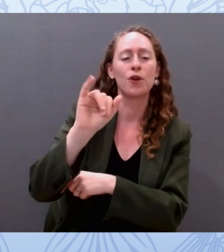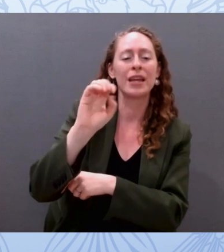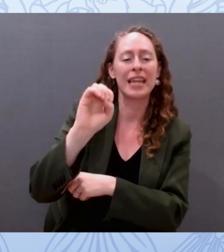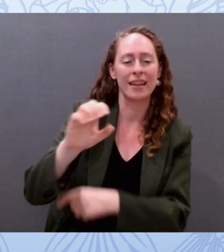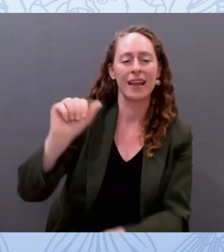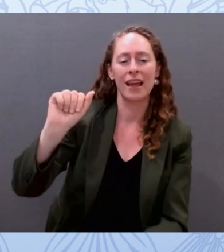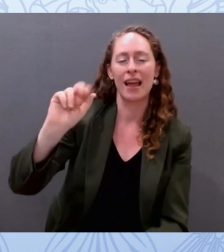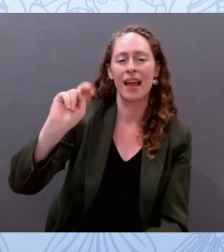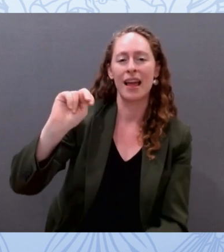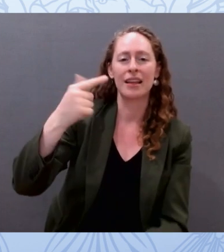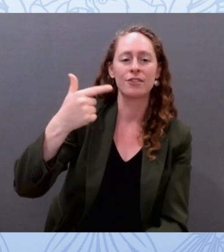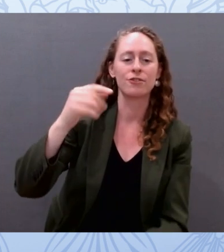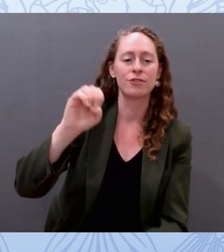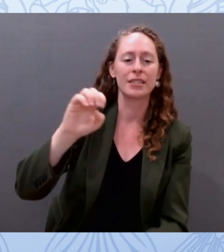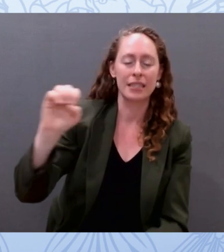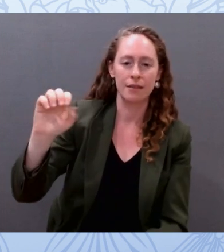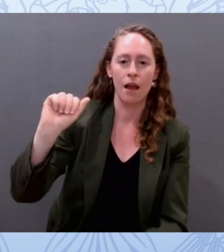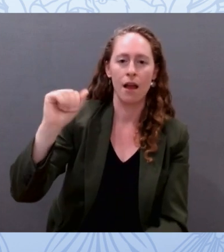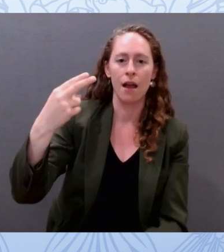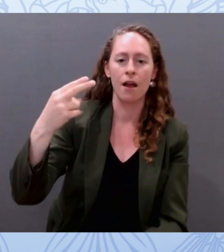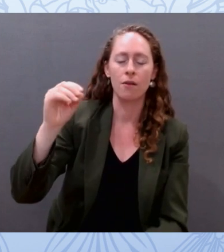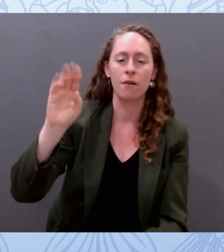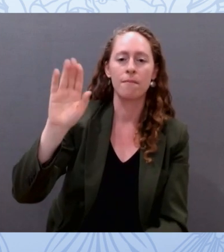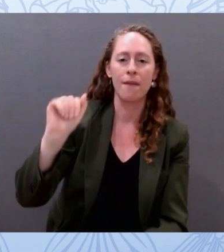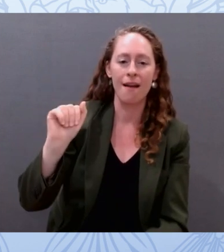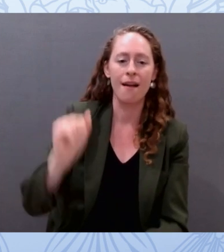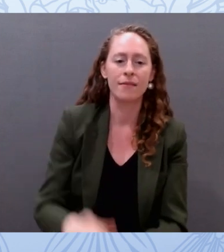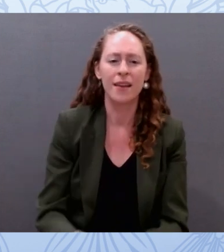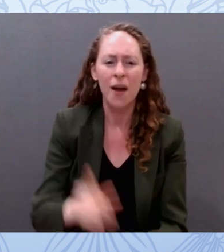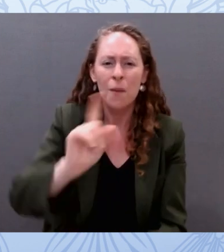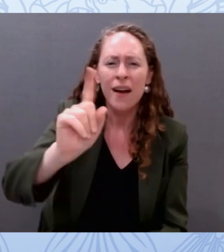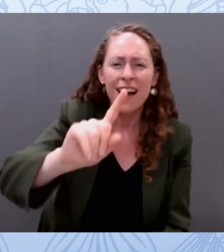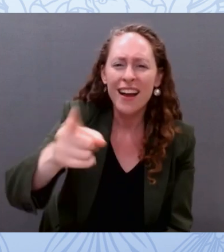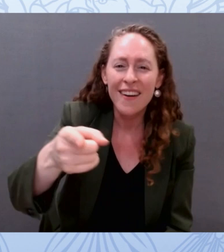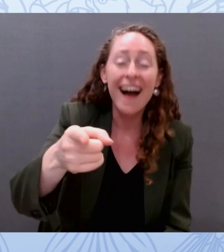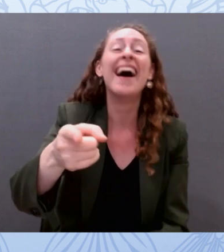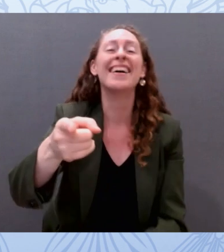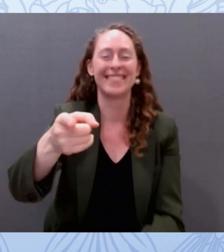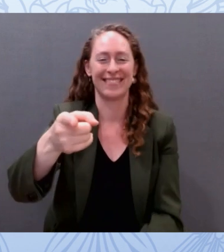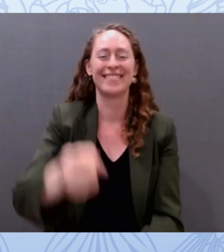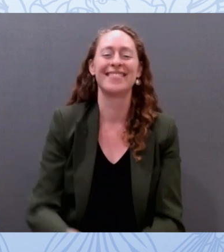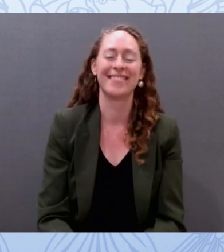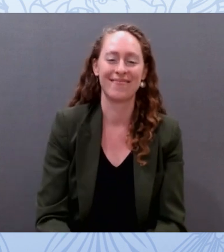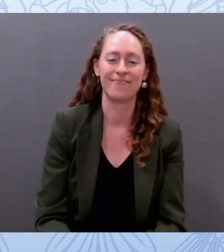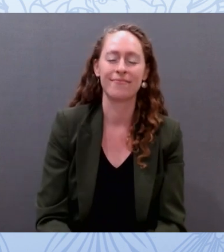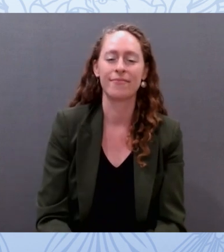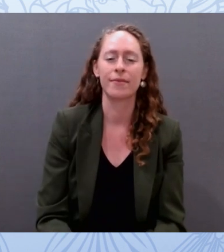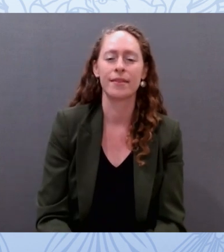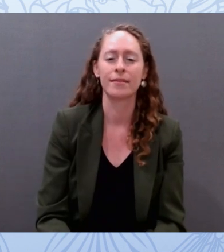Marie came from the Ivory Coast five years ago and built a life here with her husband and her two children.